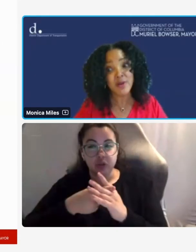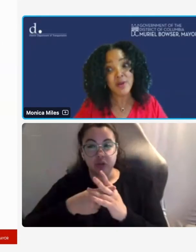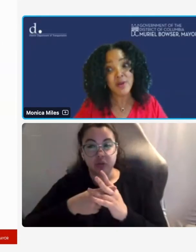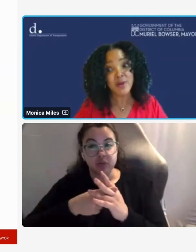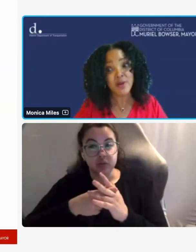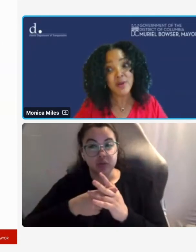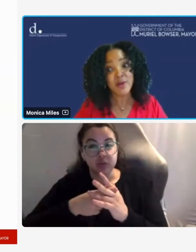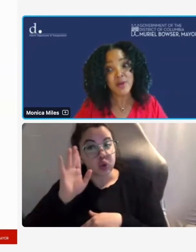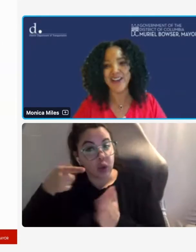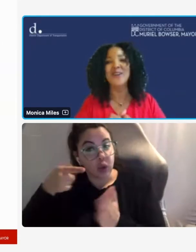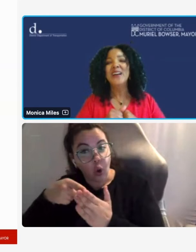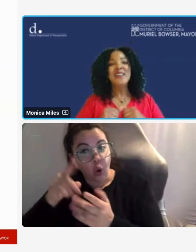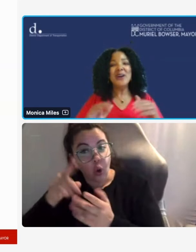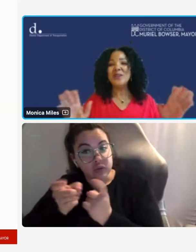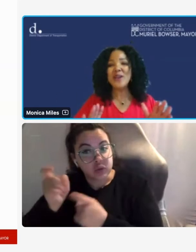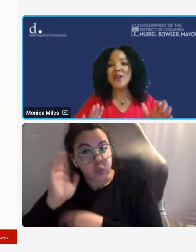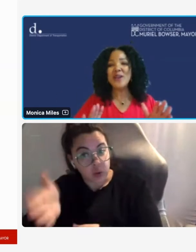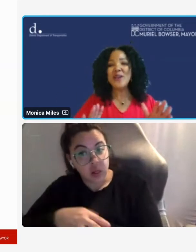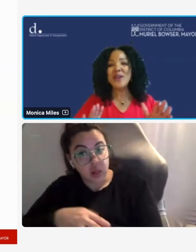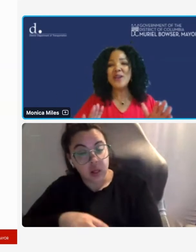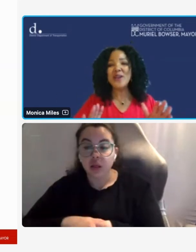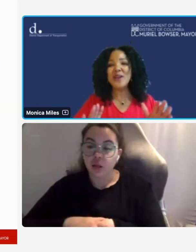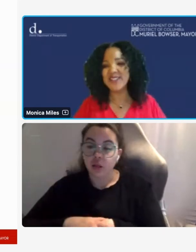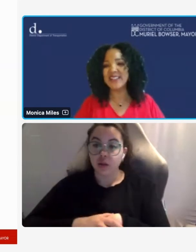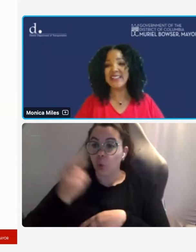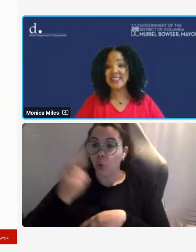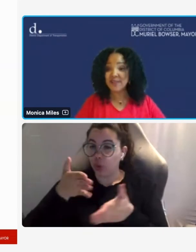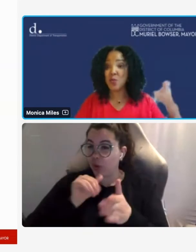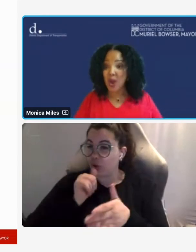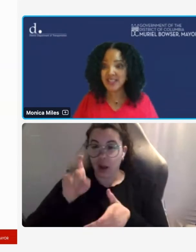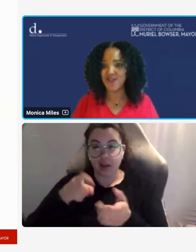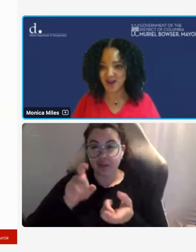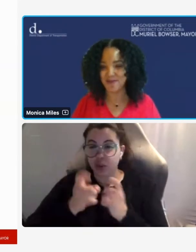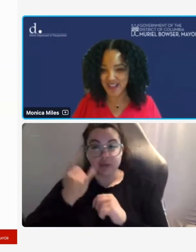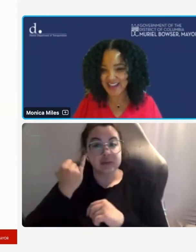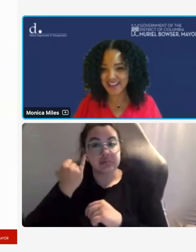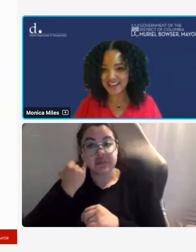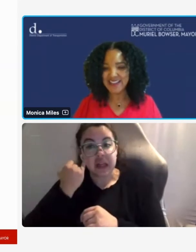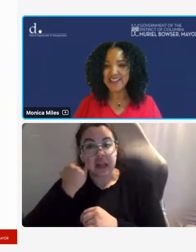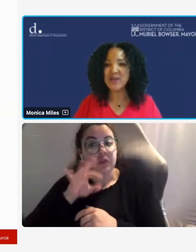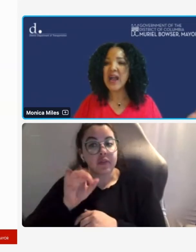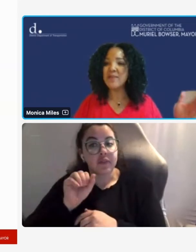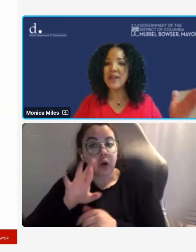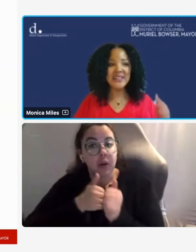an adjustment so the only way you would not have to adjust it is if it was far compliant so i'm not